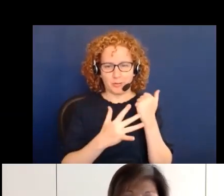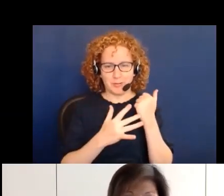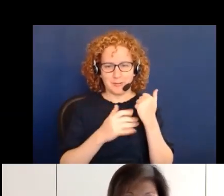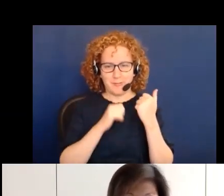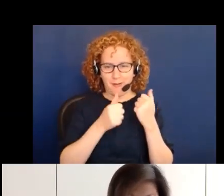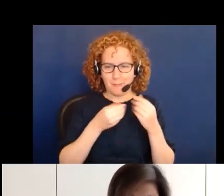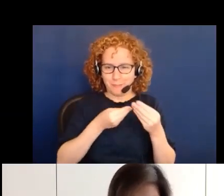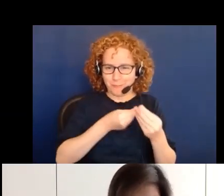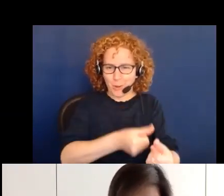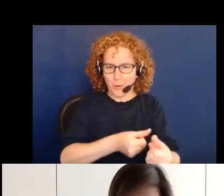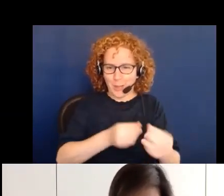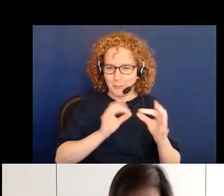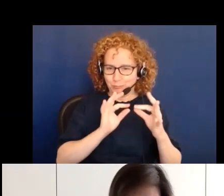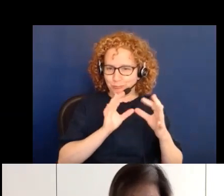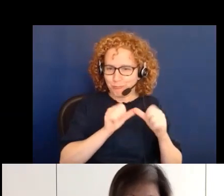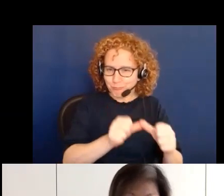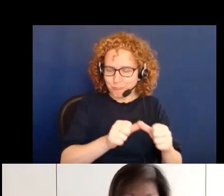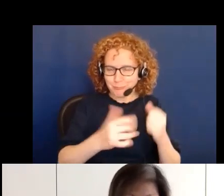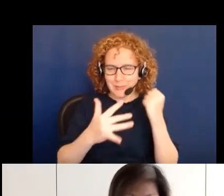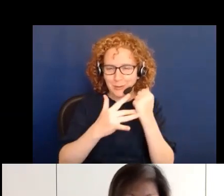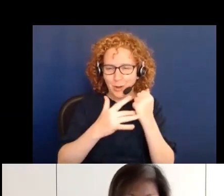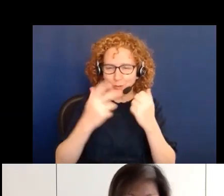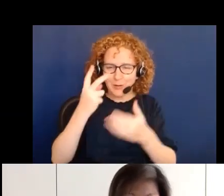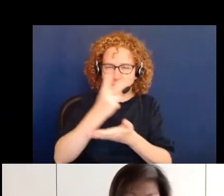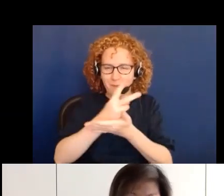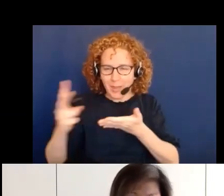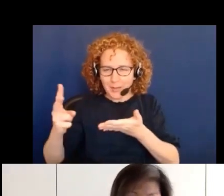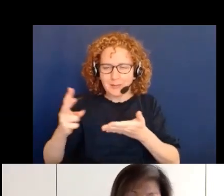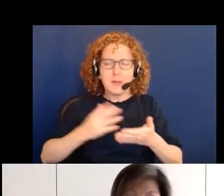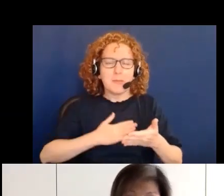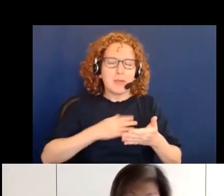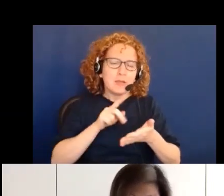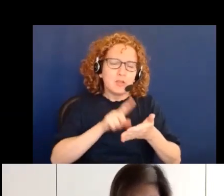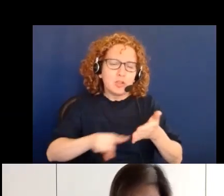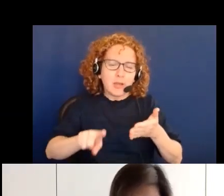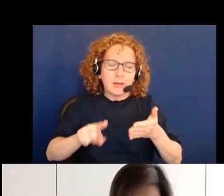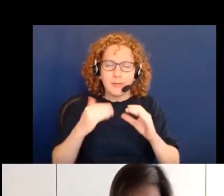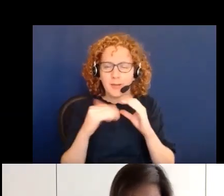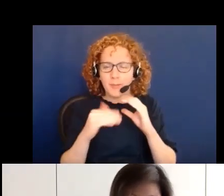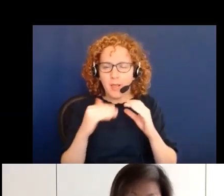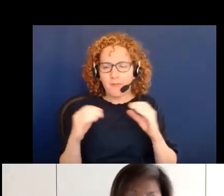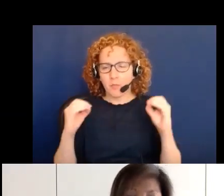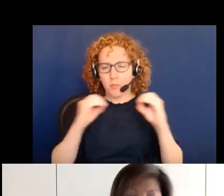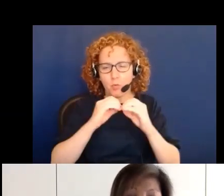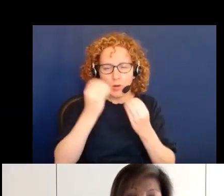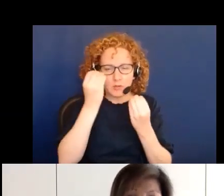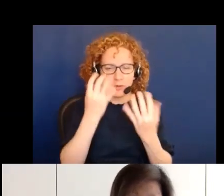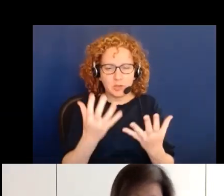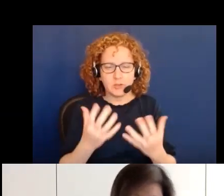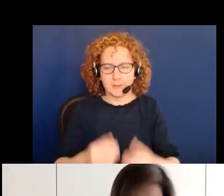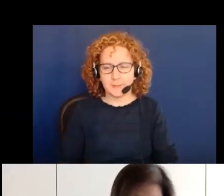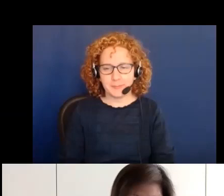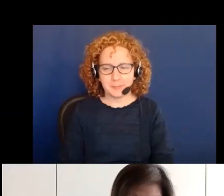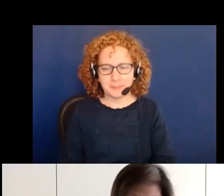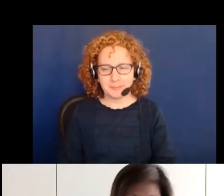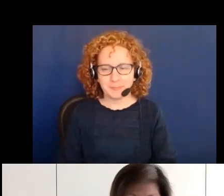and technology fails please check your email for further instructions. The recording for this town